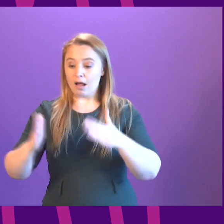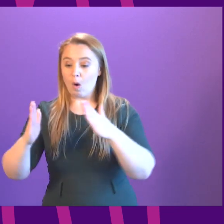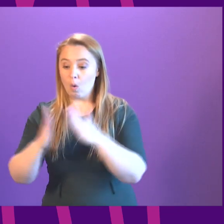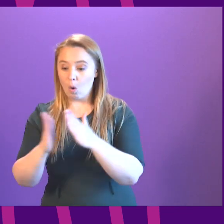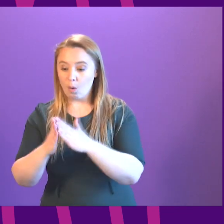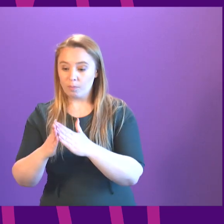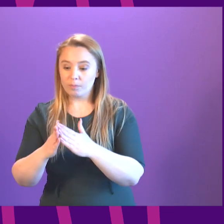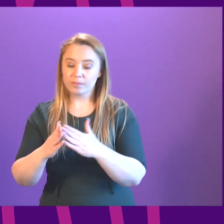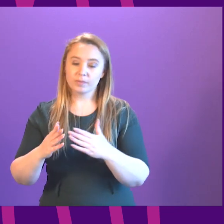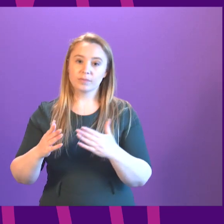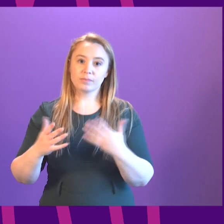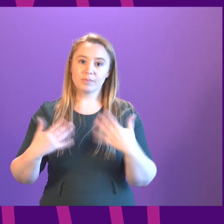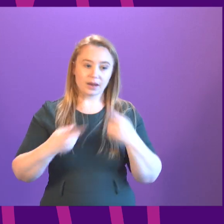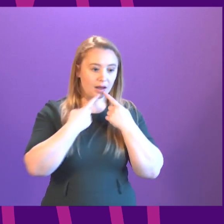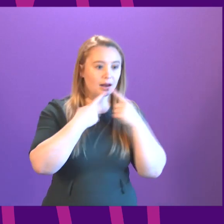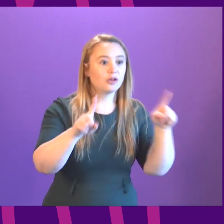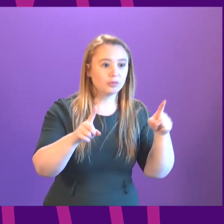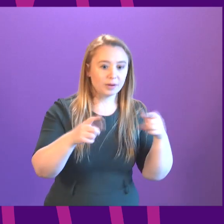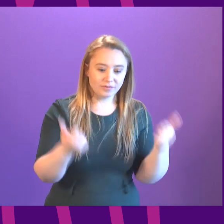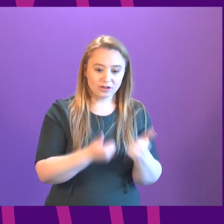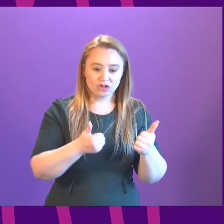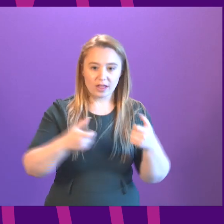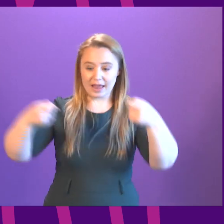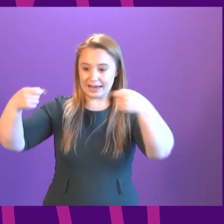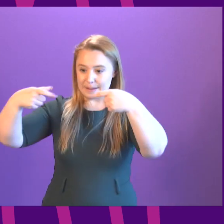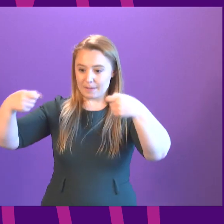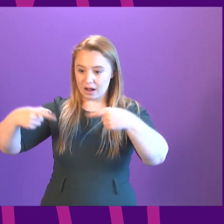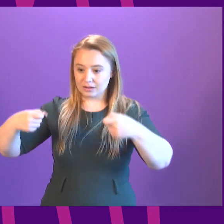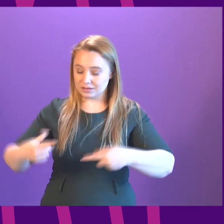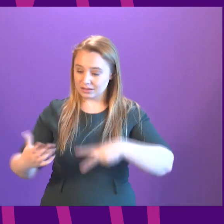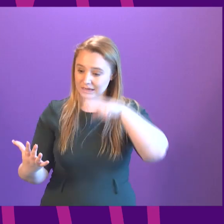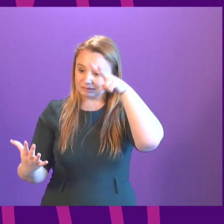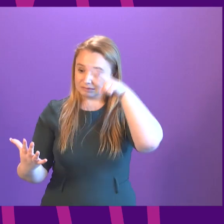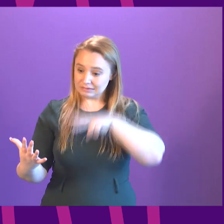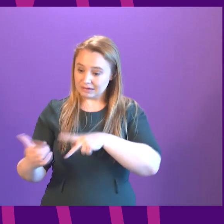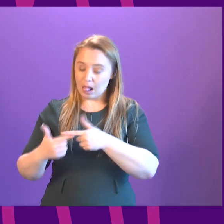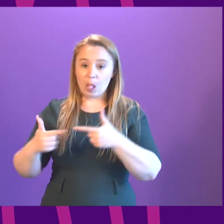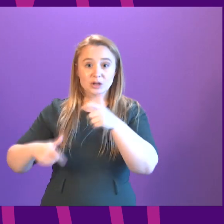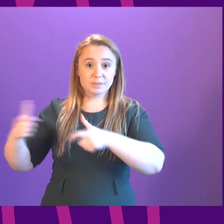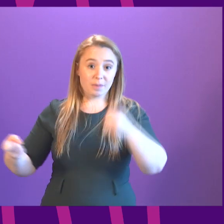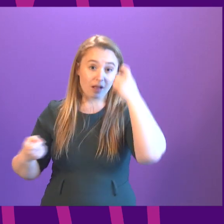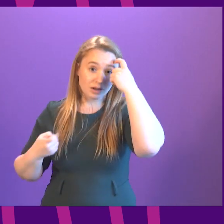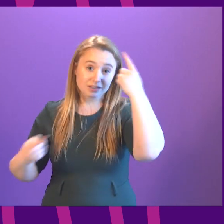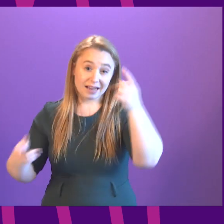I spent quite a lot of time reading emails that people had sent me. Most of them were from people who understood the necessity of the measures, but they set out—often in